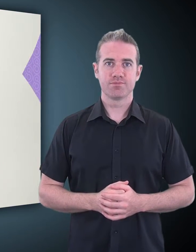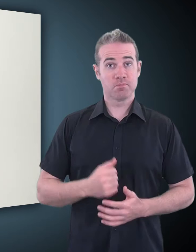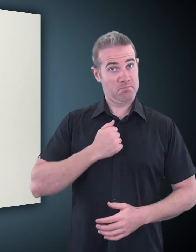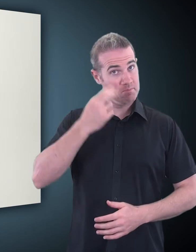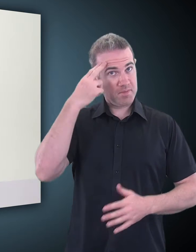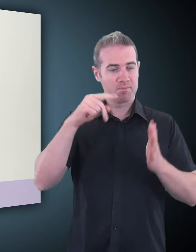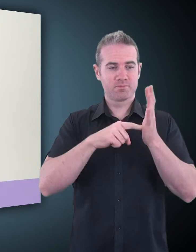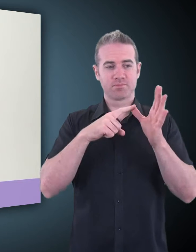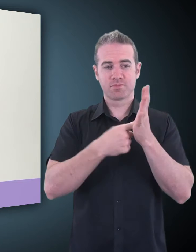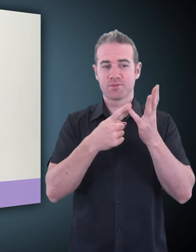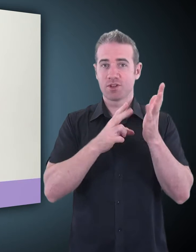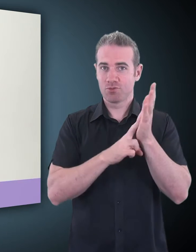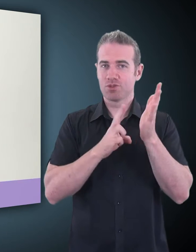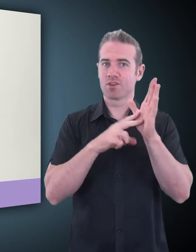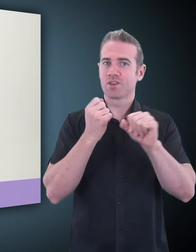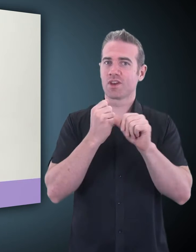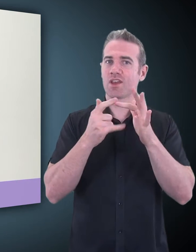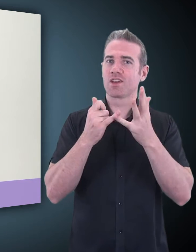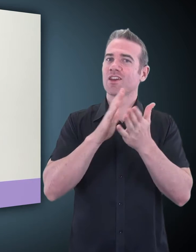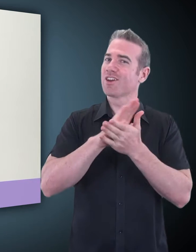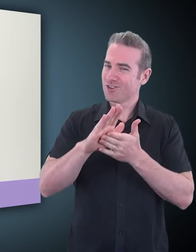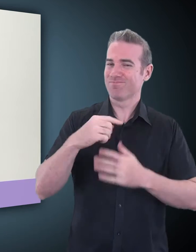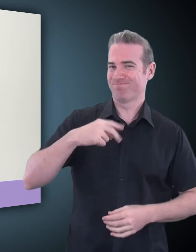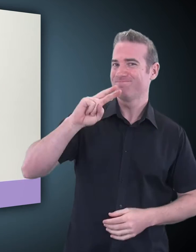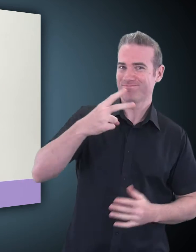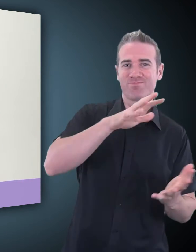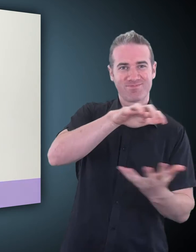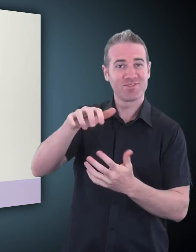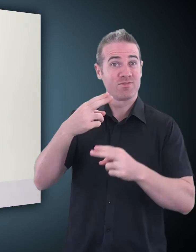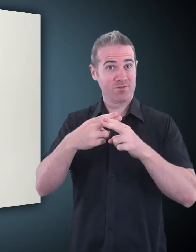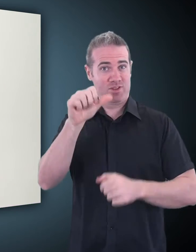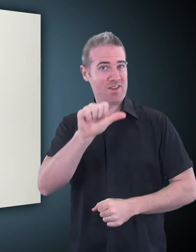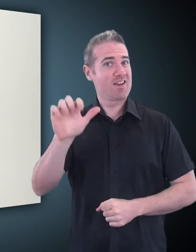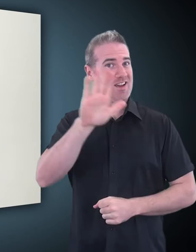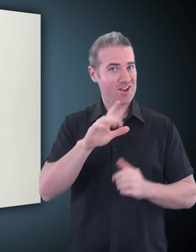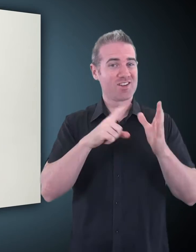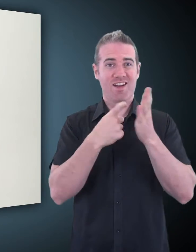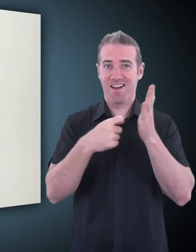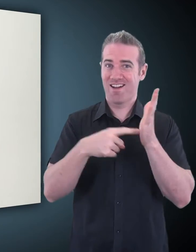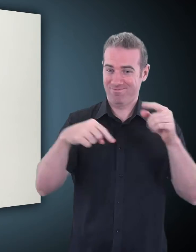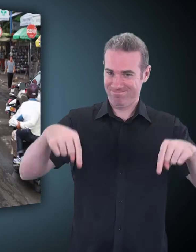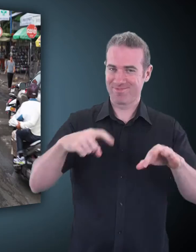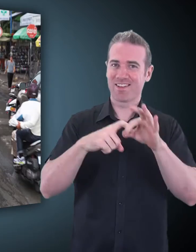My name is Tarun Nagesh, I'm Associate Curator of Asian Art at the Queensland Art Gallery Gallery of Modern Art.